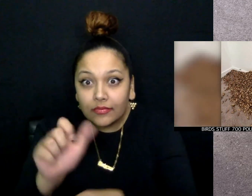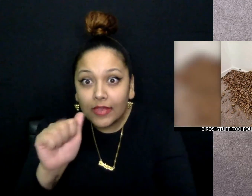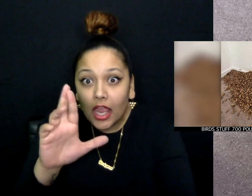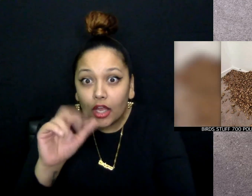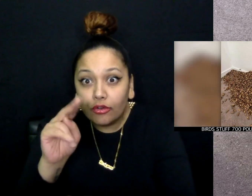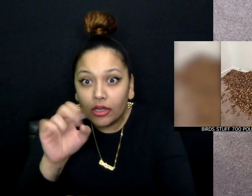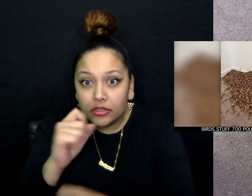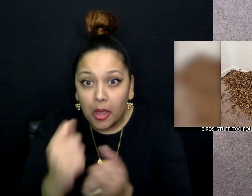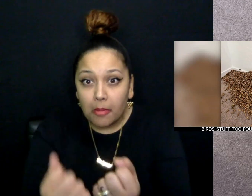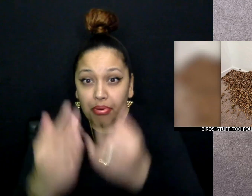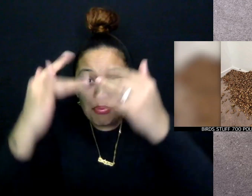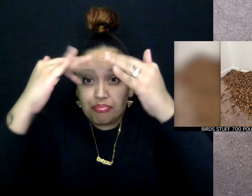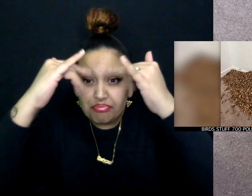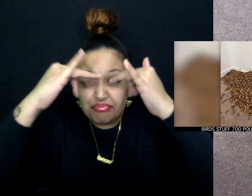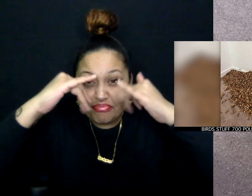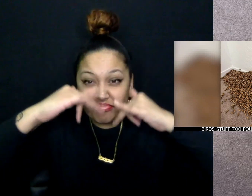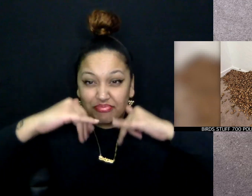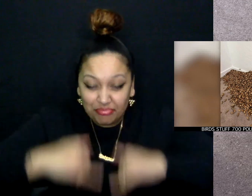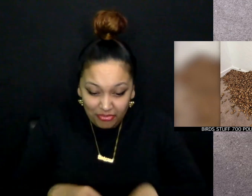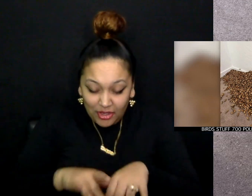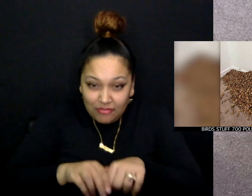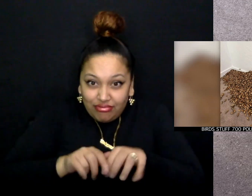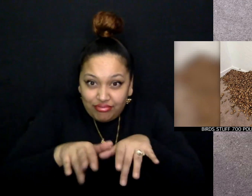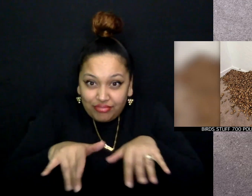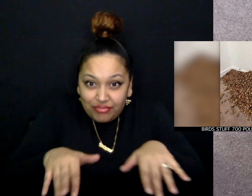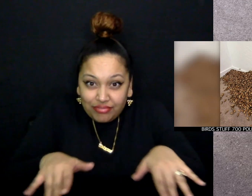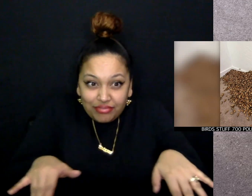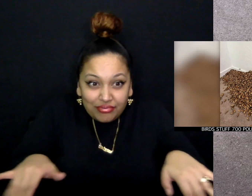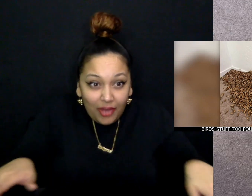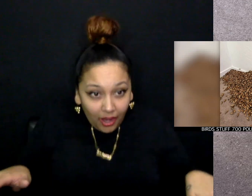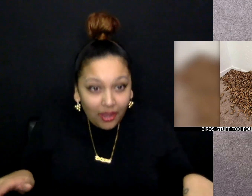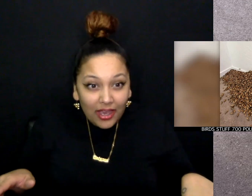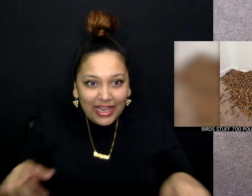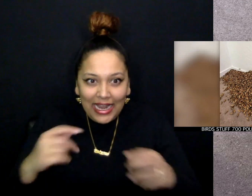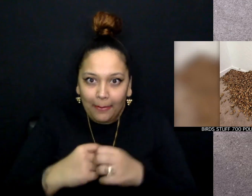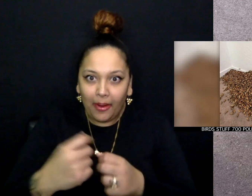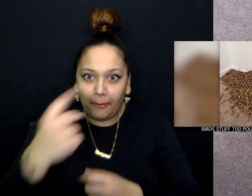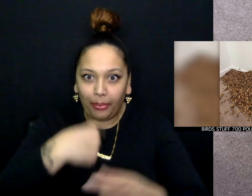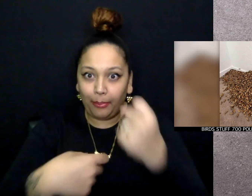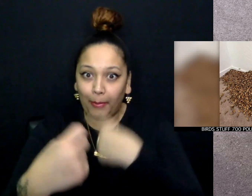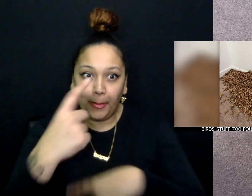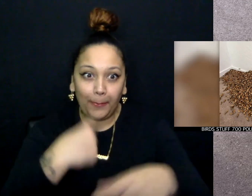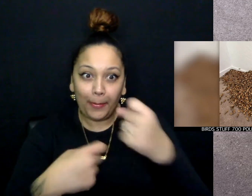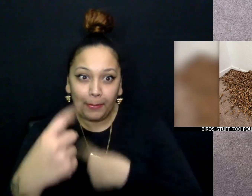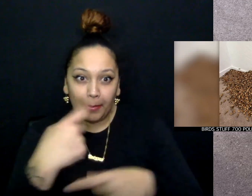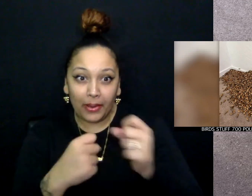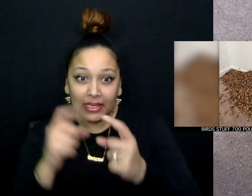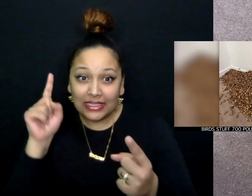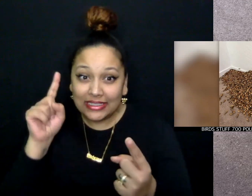It also has a built-in battery. That will last for one hour when fully charged.